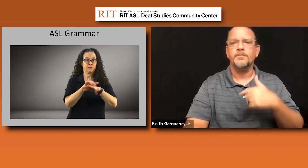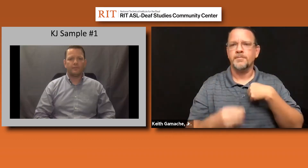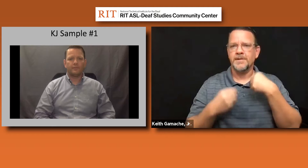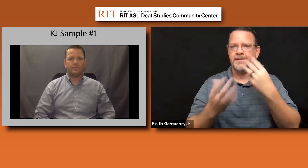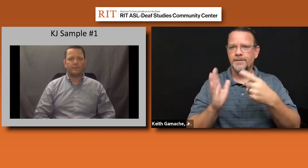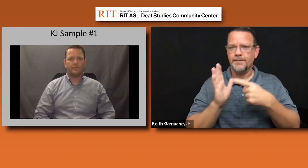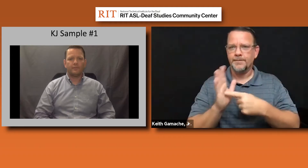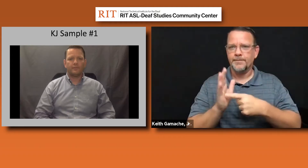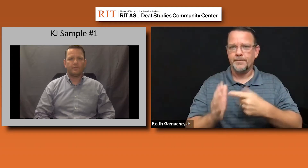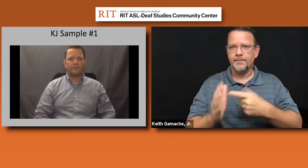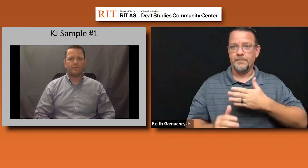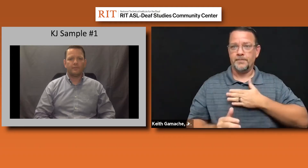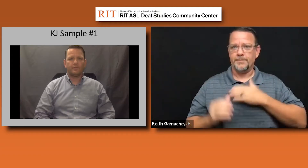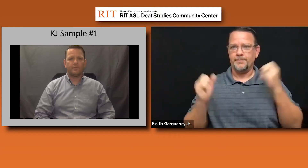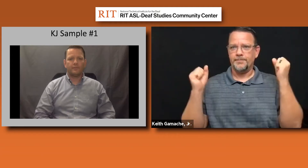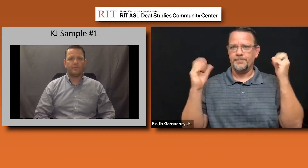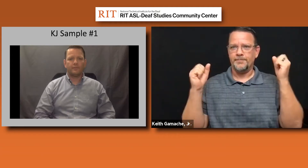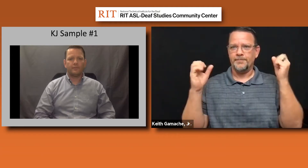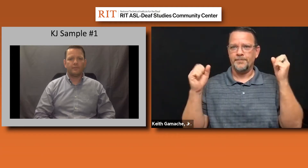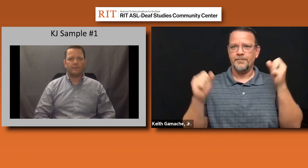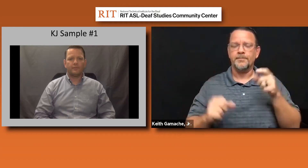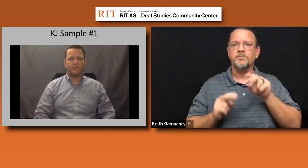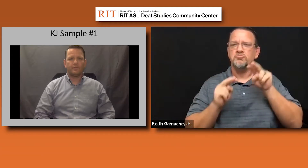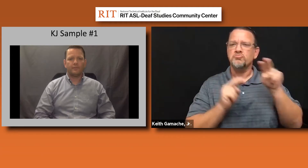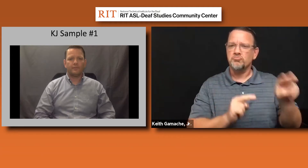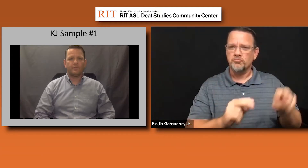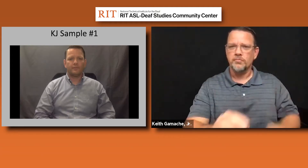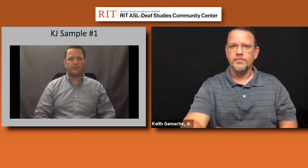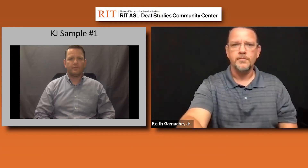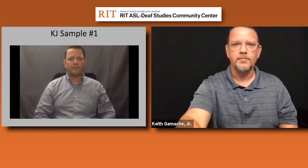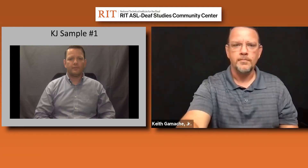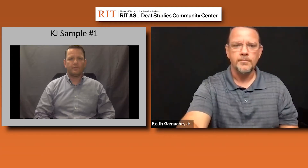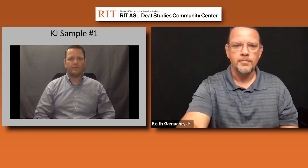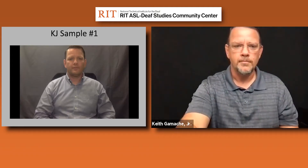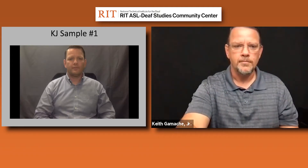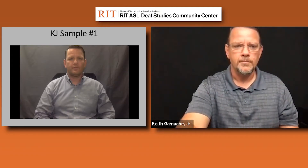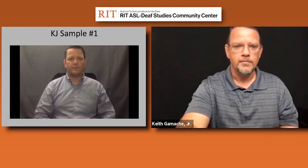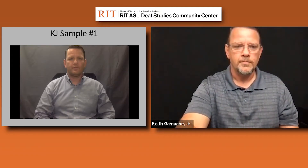I'm going to give you another example. This is one of me signing. Let's take a look.